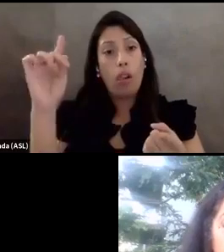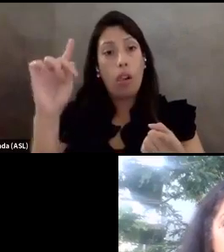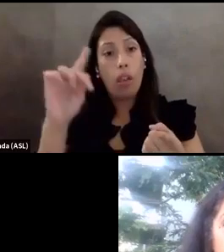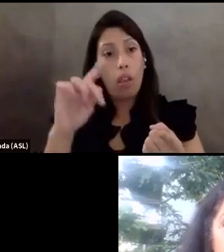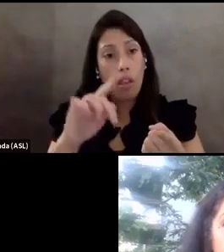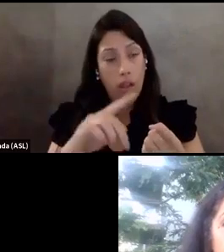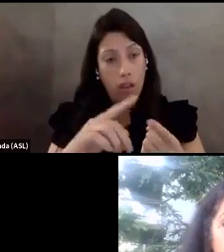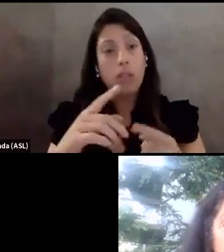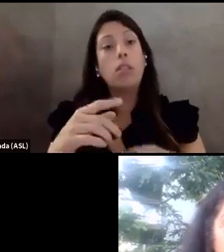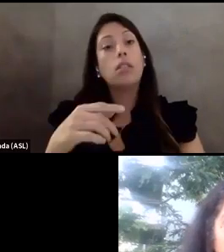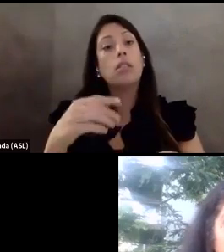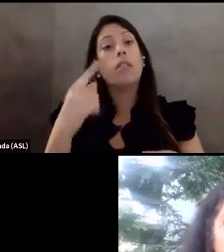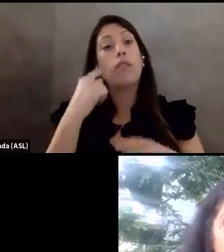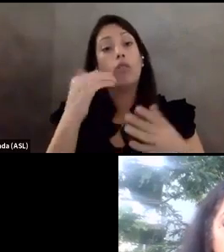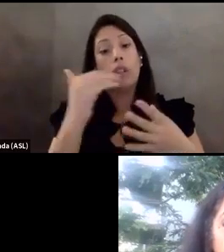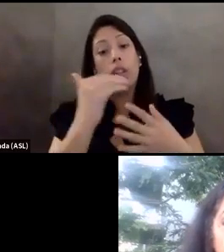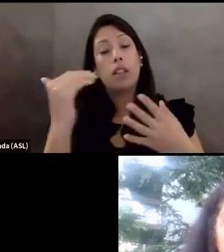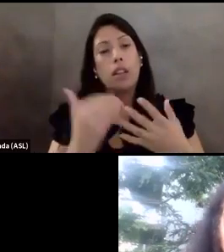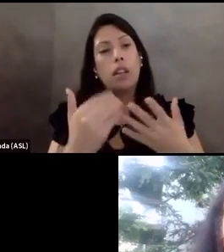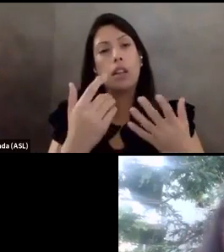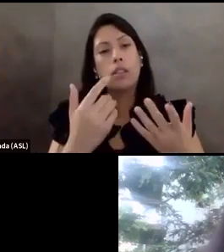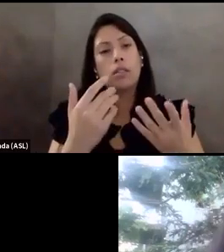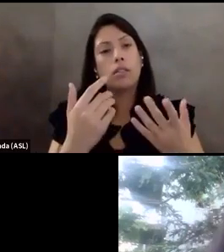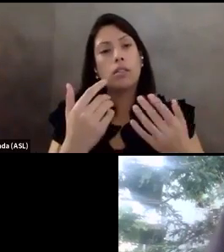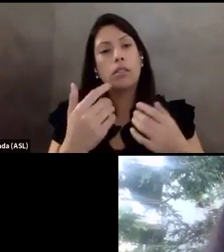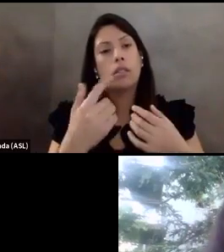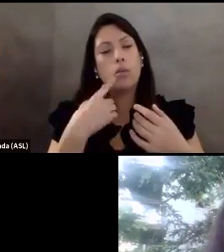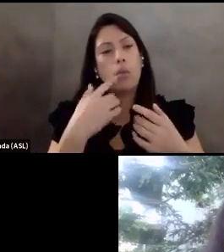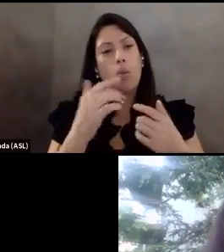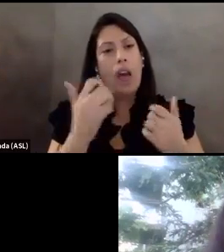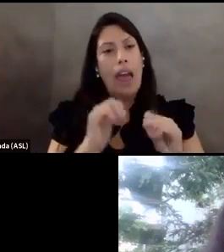the next year? How big of a factor are they?